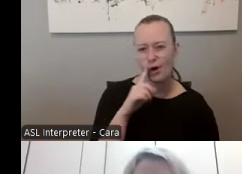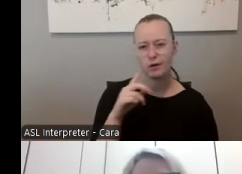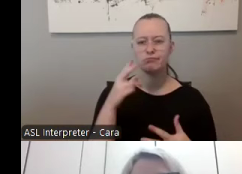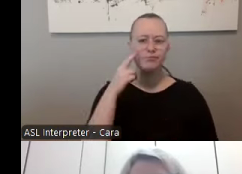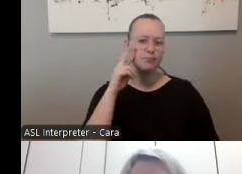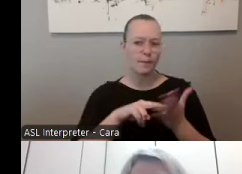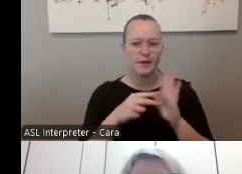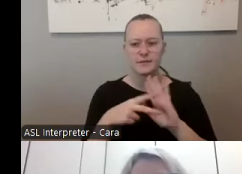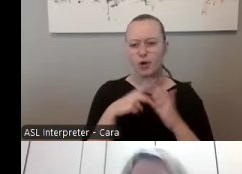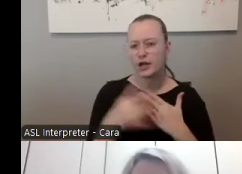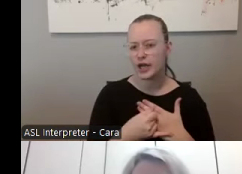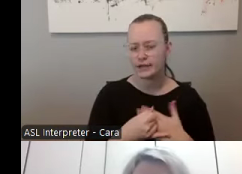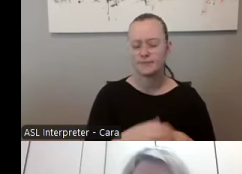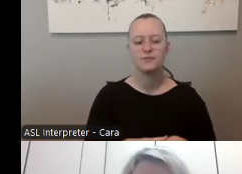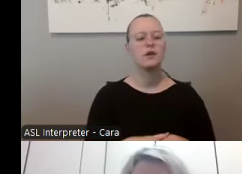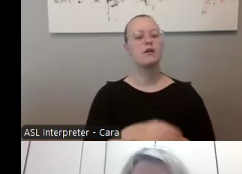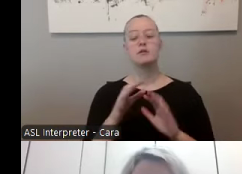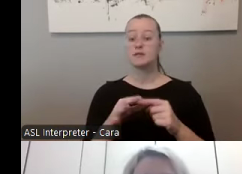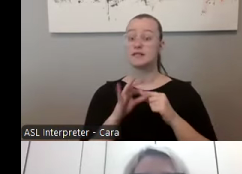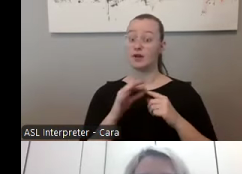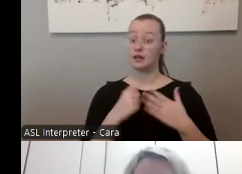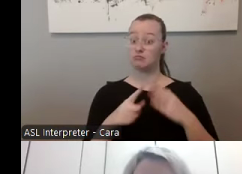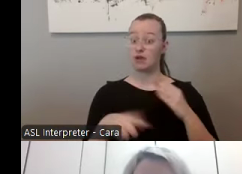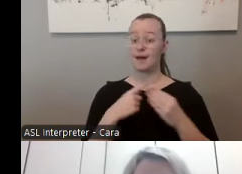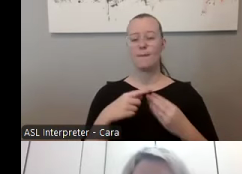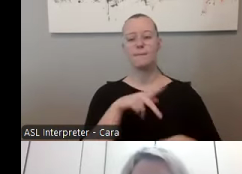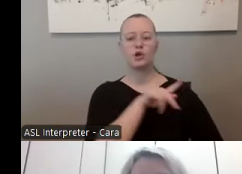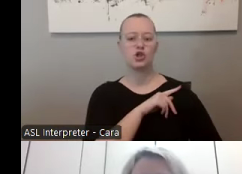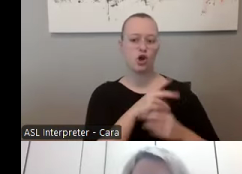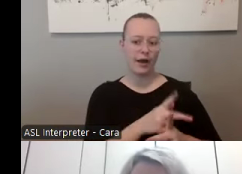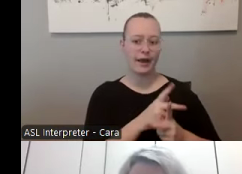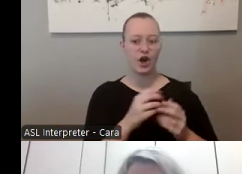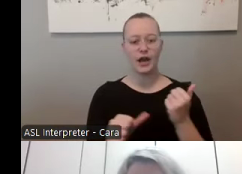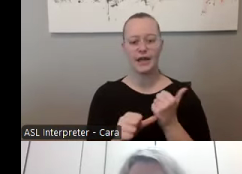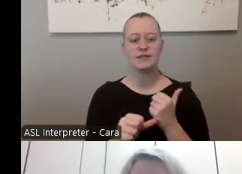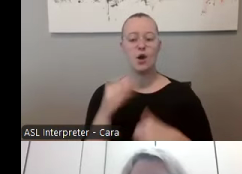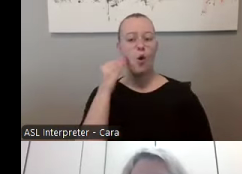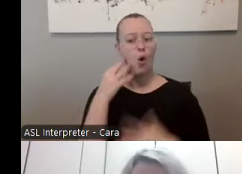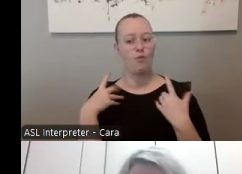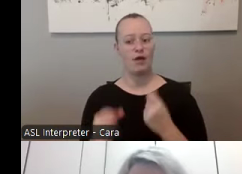So we're talking specifically here about personal care aids, home health aids, some nursing assistants and